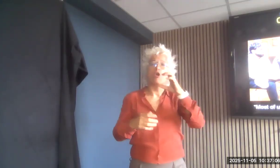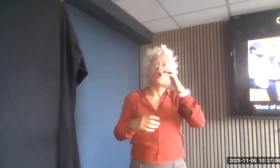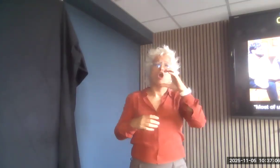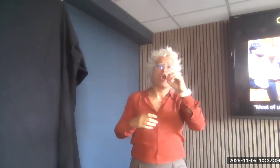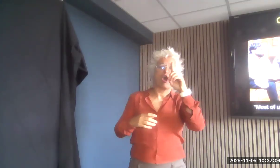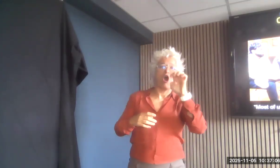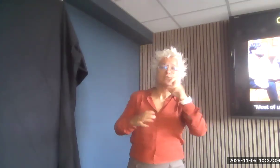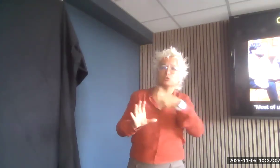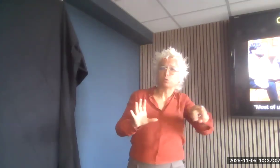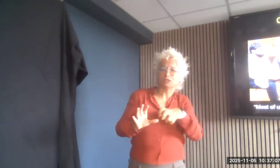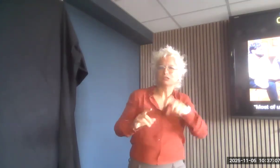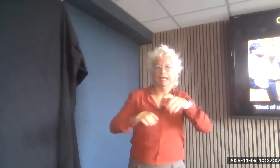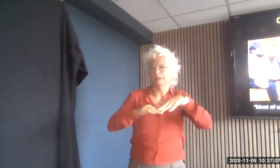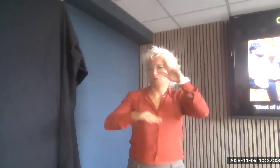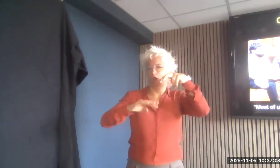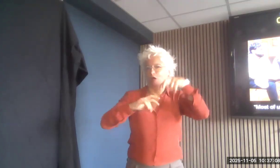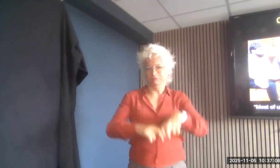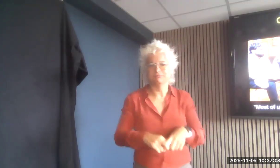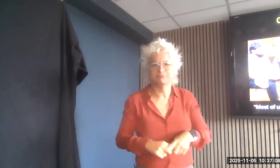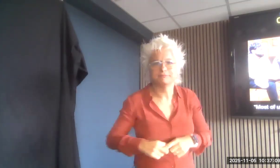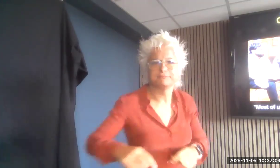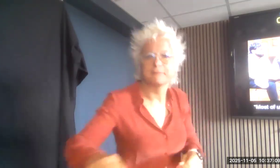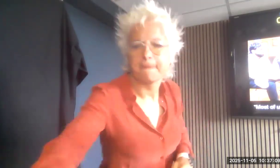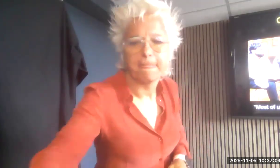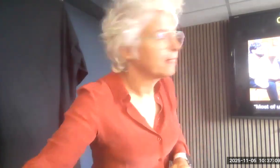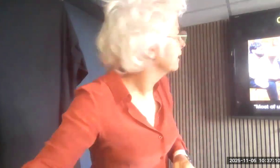Is this code mixing? Or is this code switching?